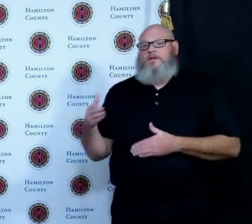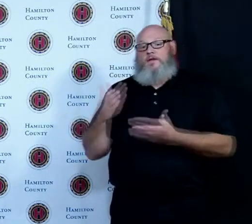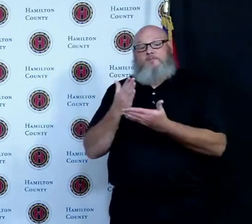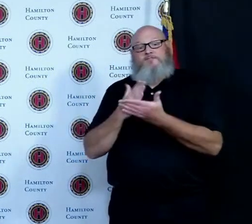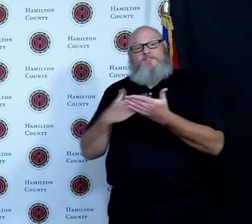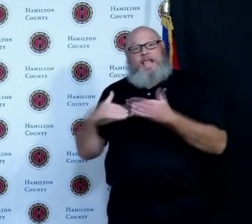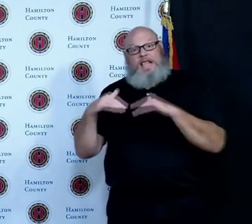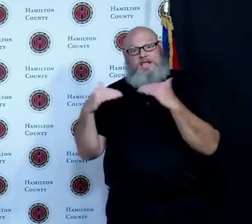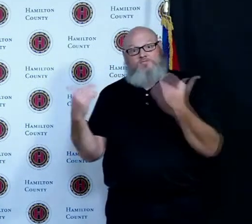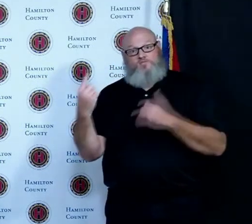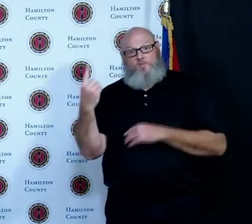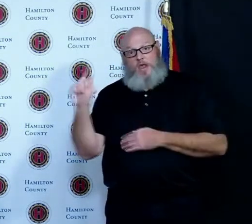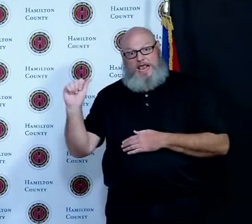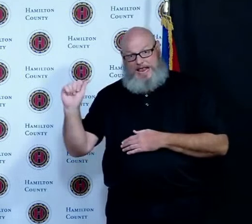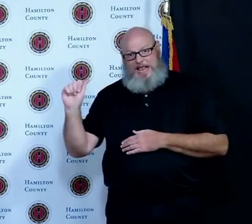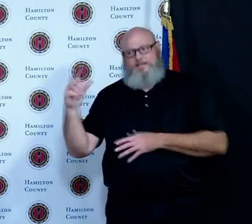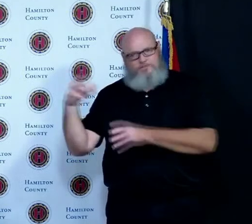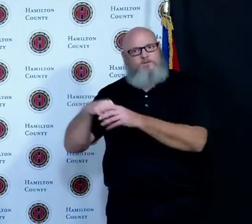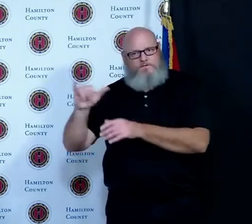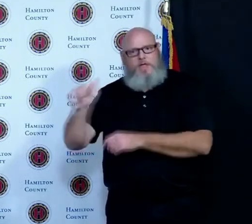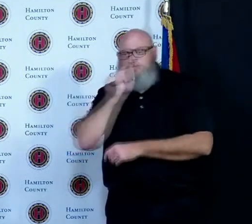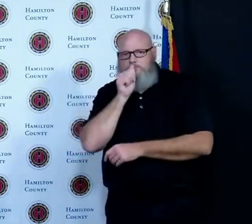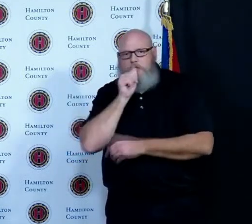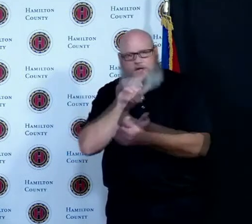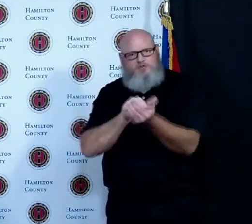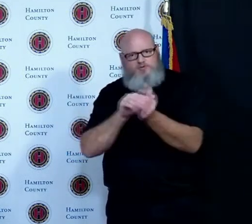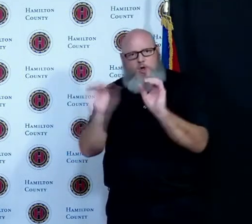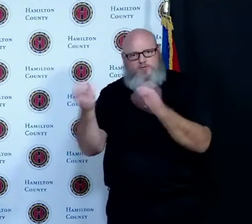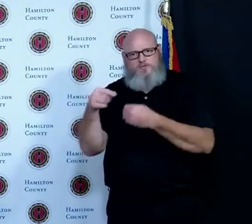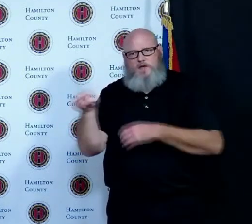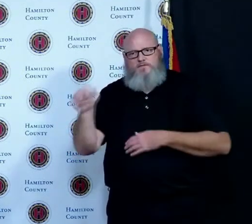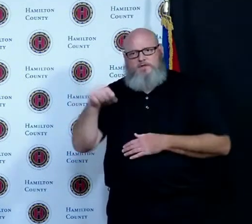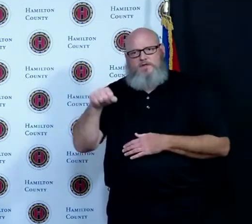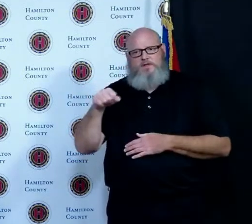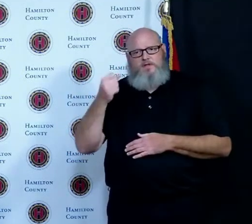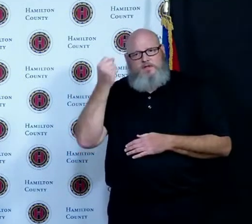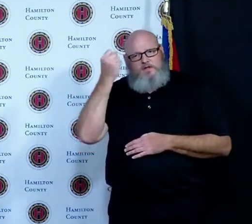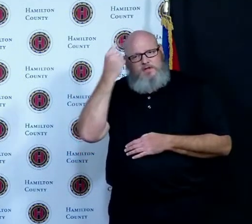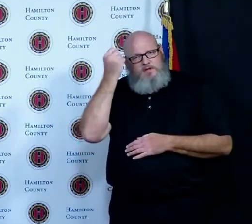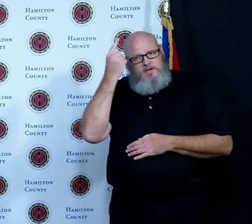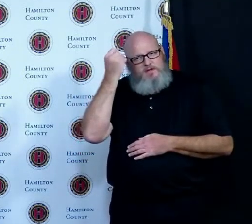only in week two of having vaccine I think that's a very important thing to not lose scope of in